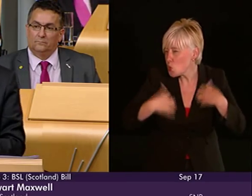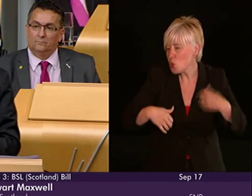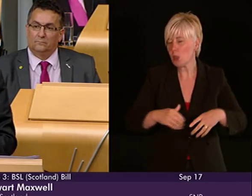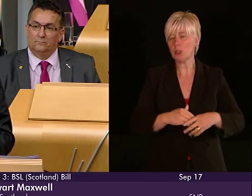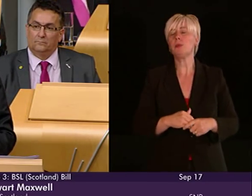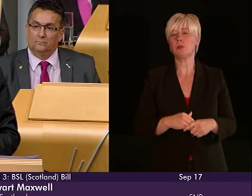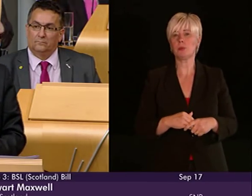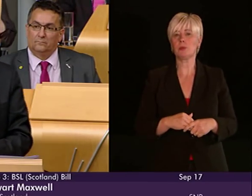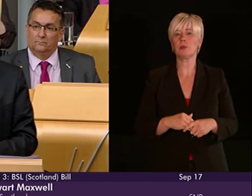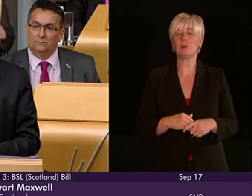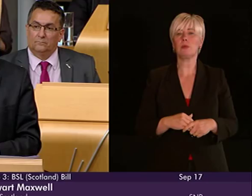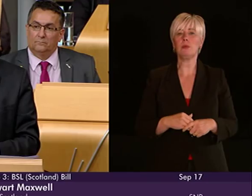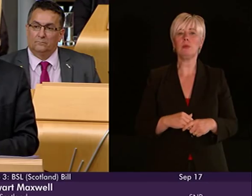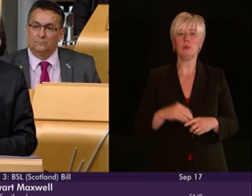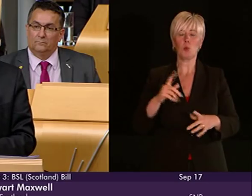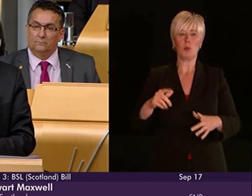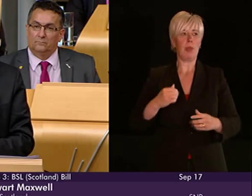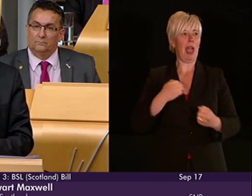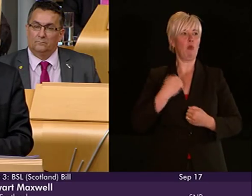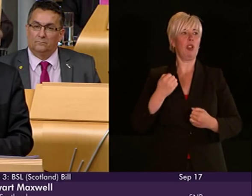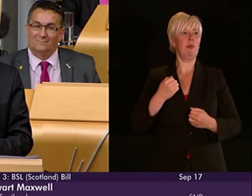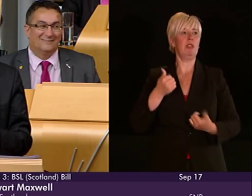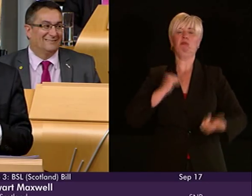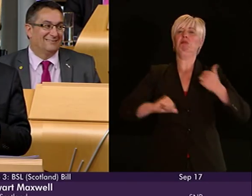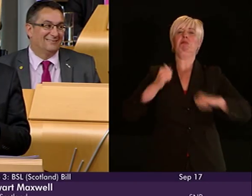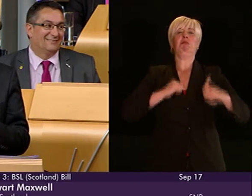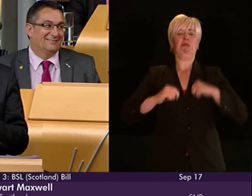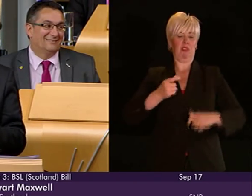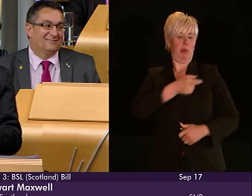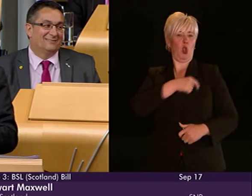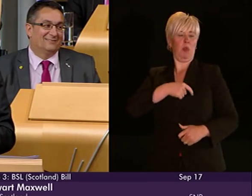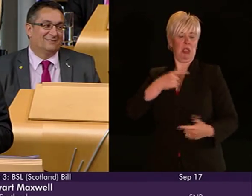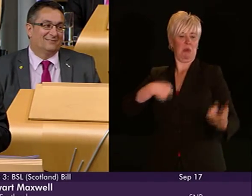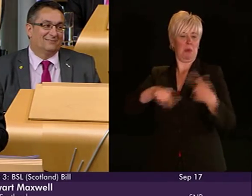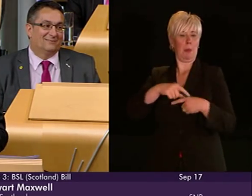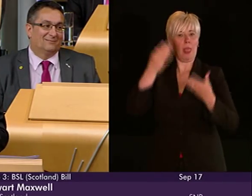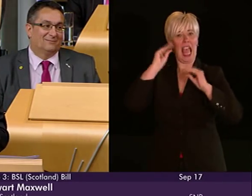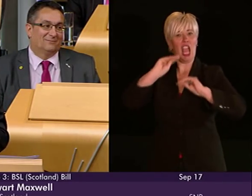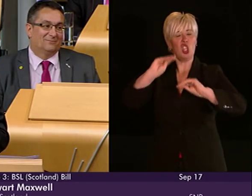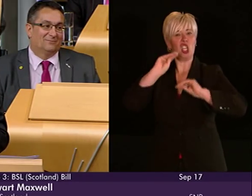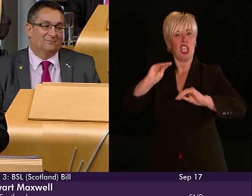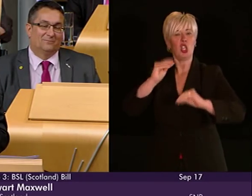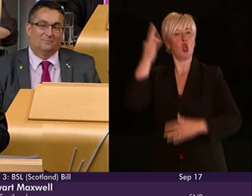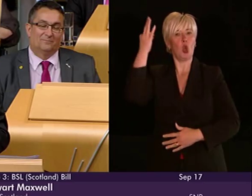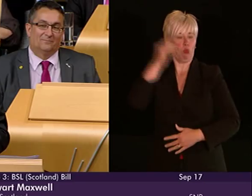often get done in this Parliament; I am going to blow our own trumpet. I am sure that what the Education and Culture Committee did